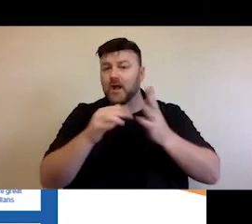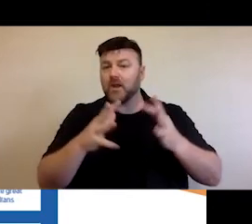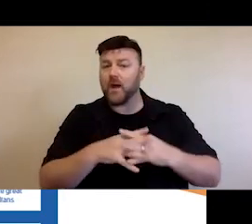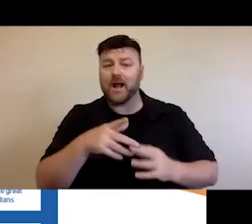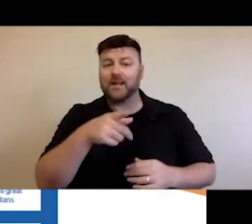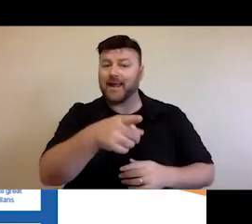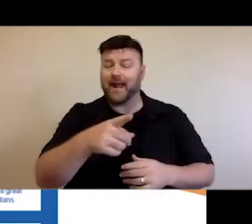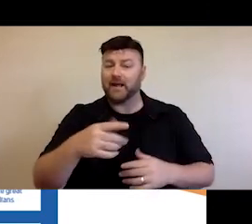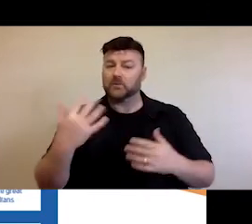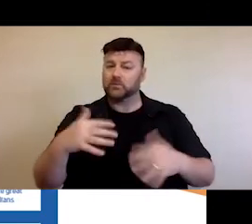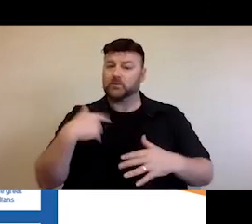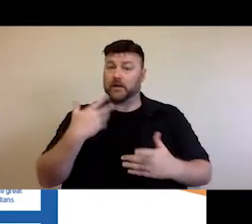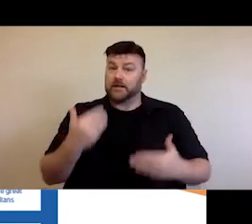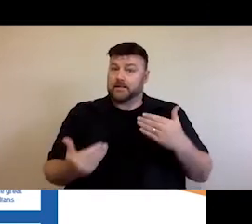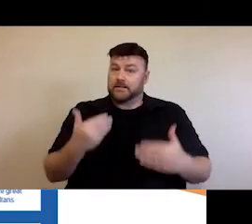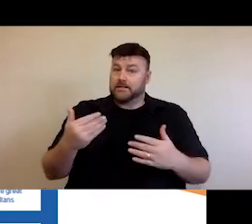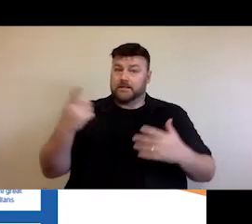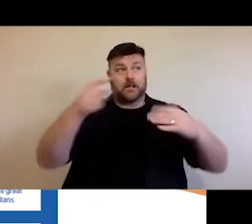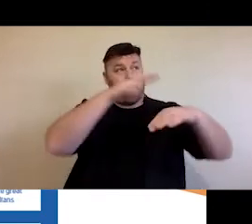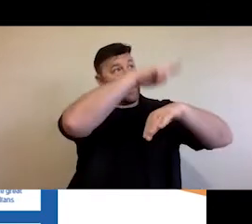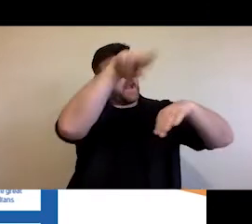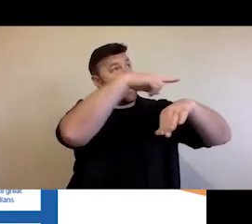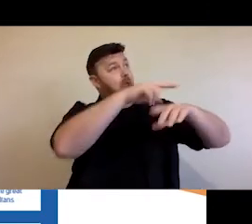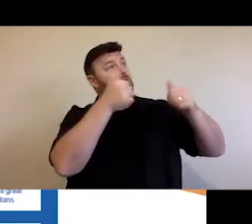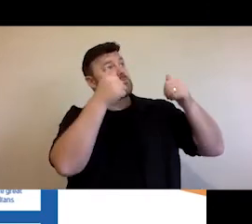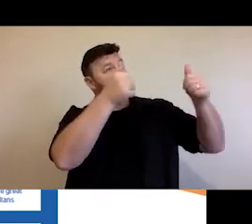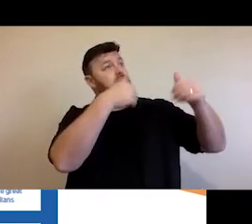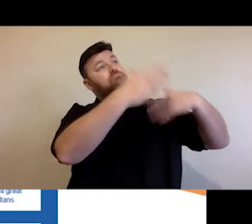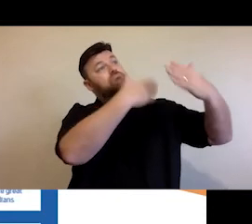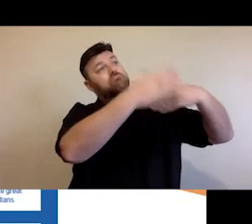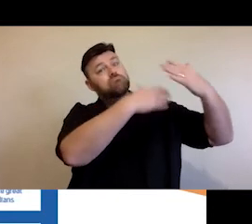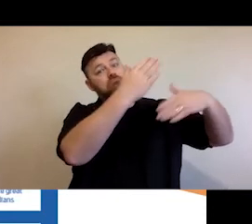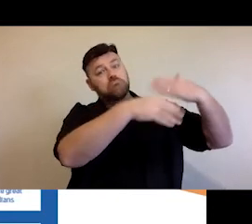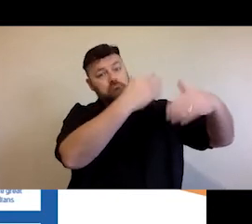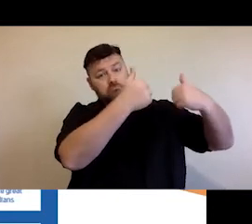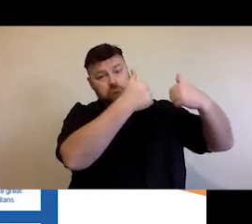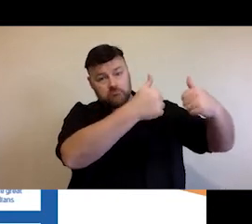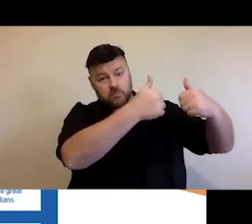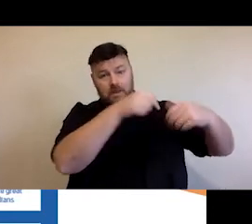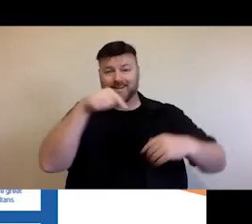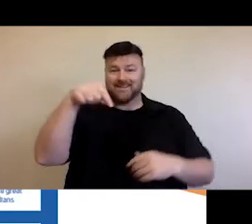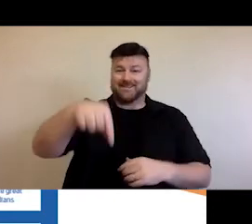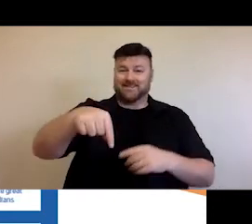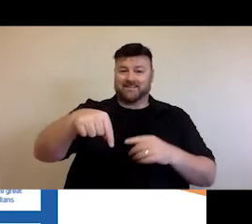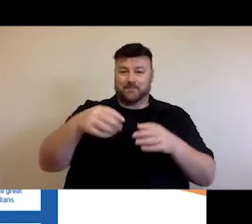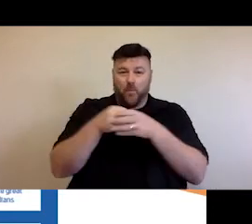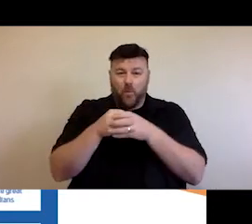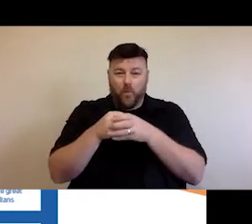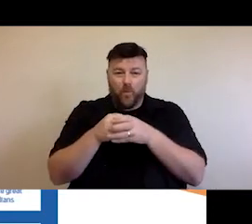The national body had a very clear patch in which it operated, but this more regional body didn't quite understand where it was going.